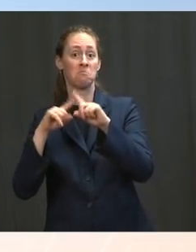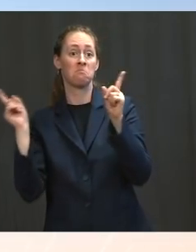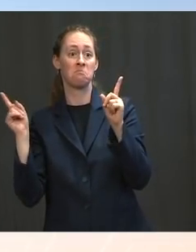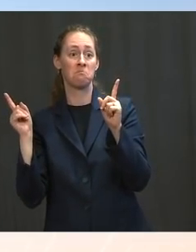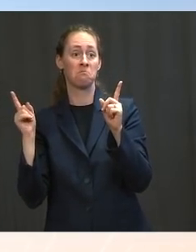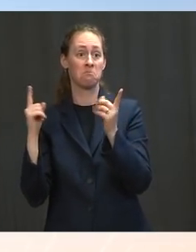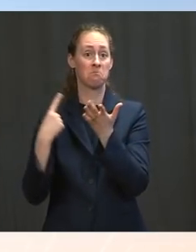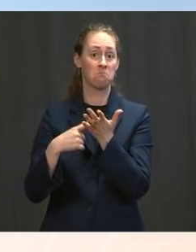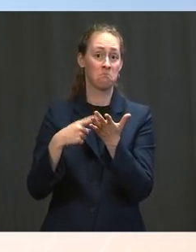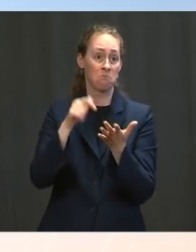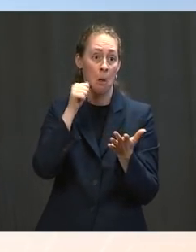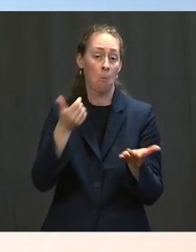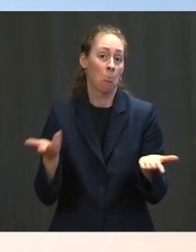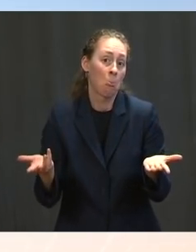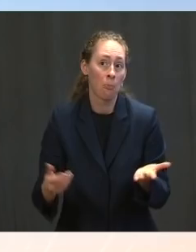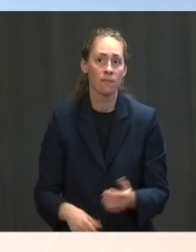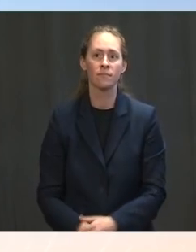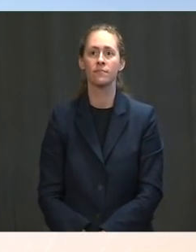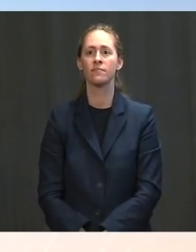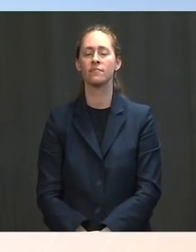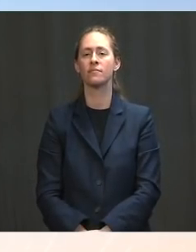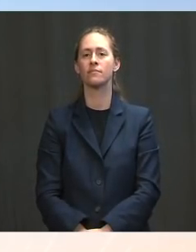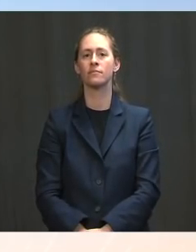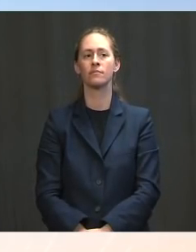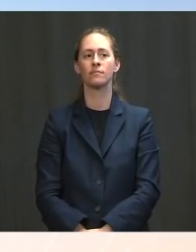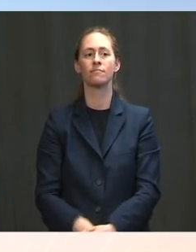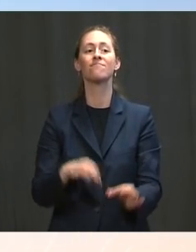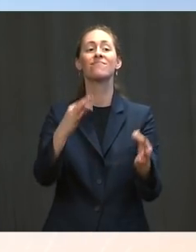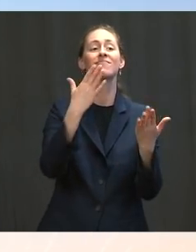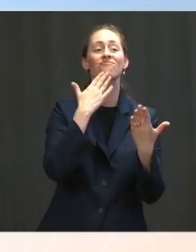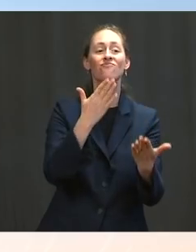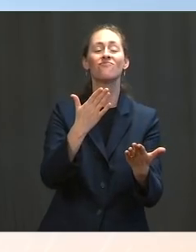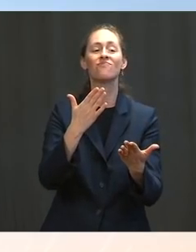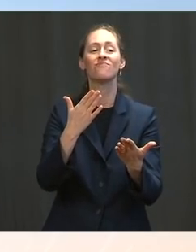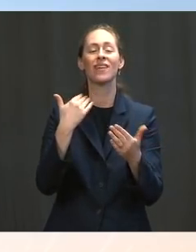He's just going to go to the two stops? Ms. Psaki: That is correct. Thanks, everyone, so much. Have a great day.